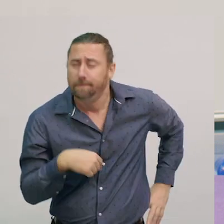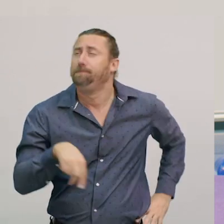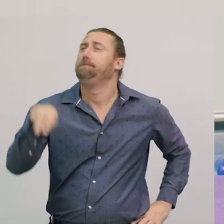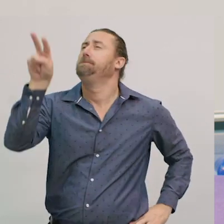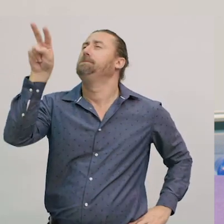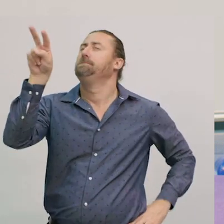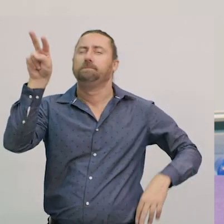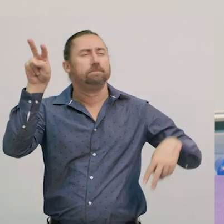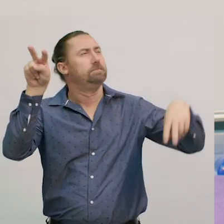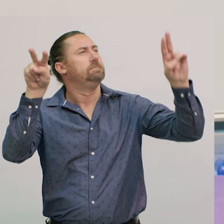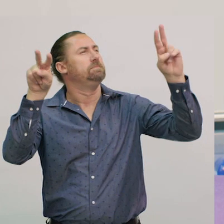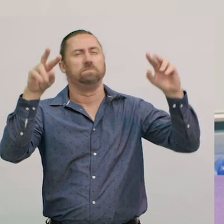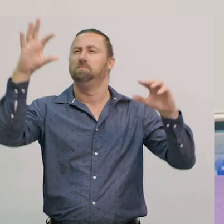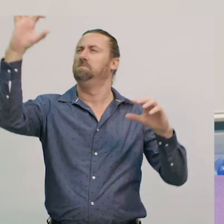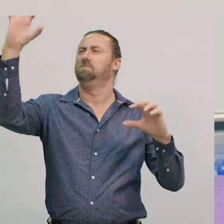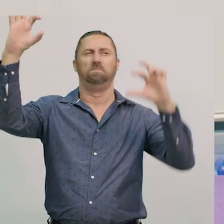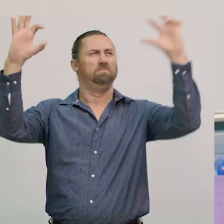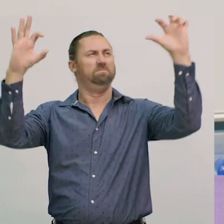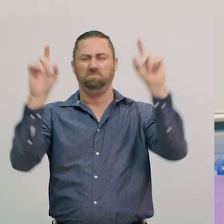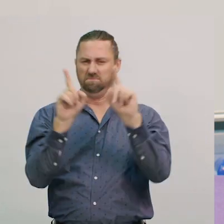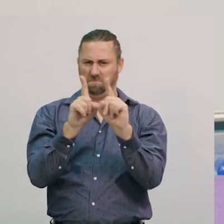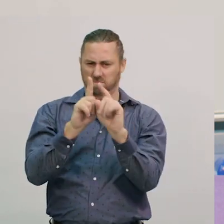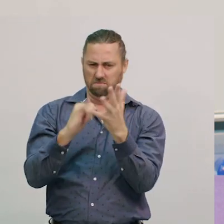Be careful when making direct observations of the Sun.